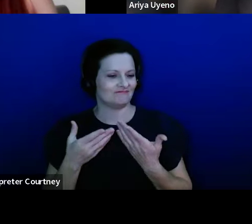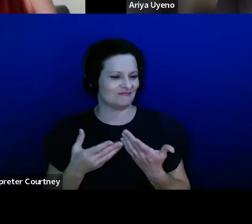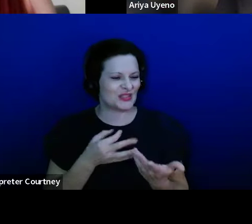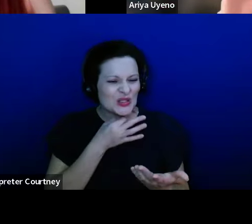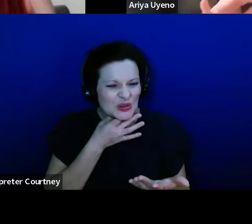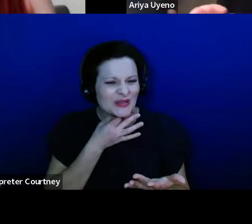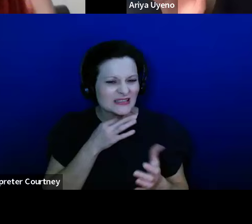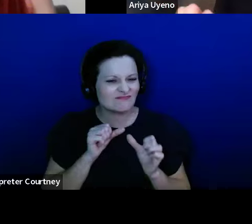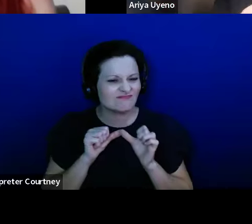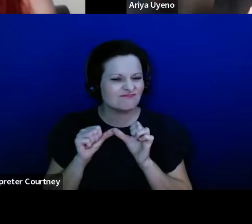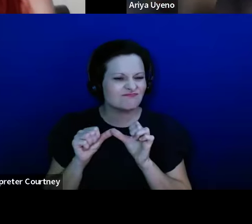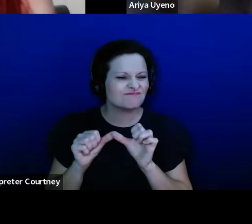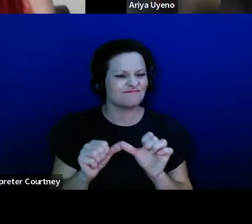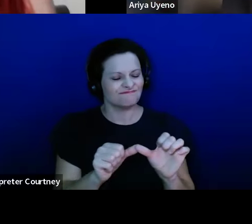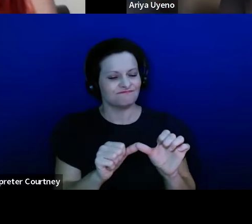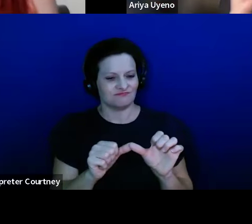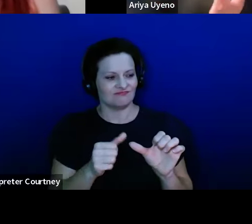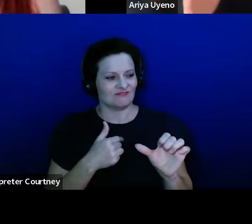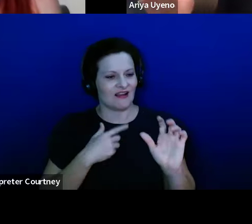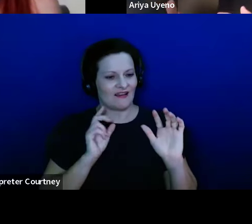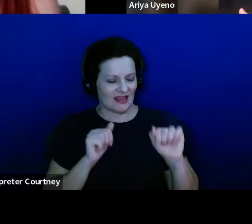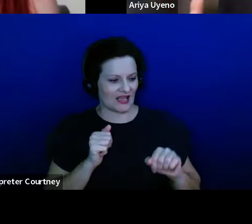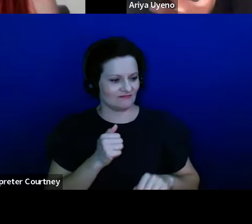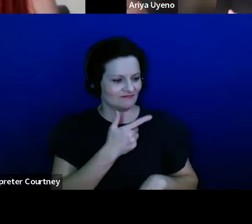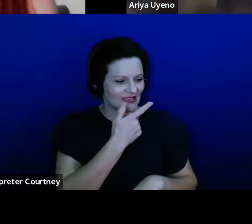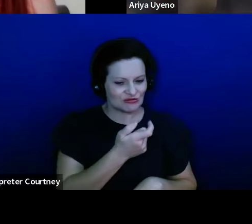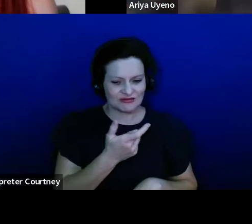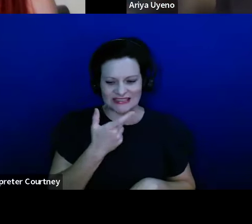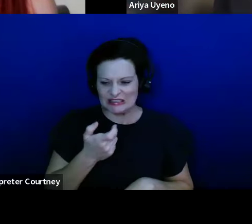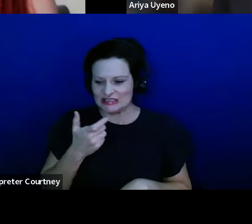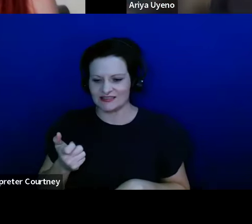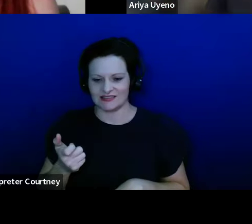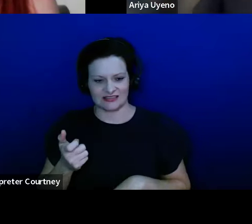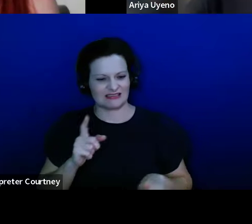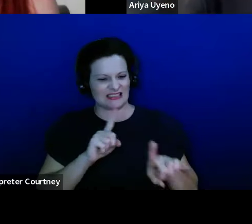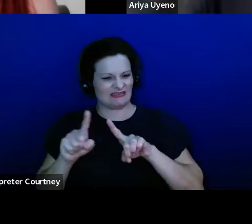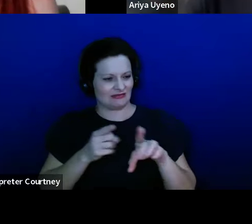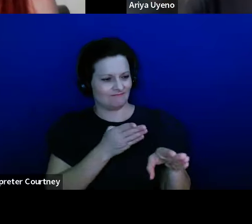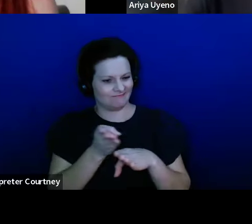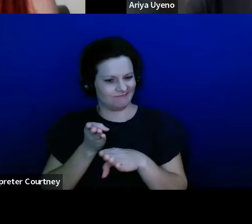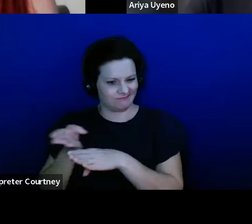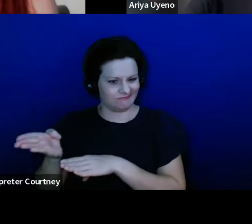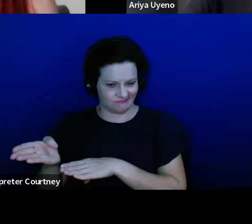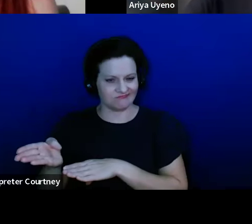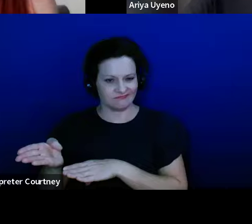has allowed me to maintain interest in these seemingly desperate fields throughout the last